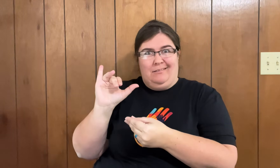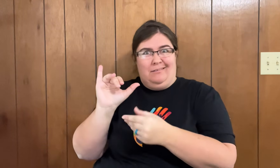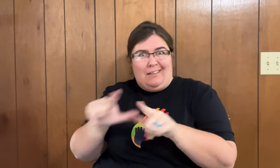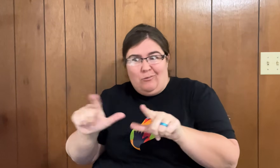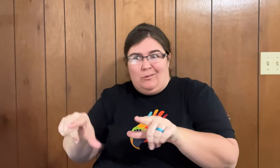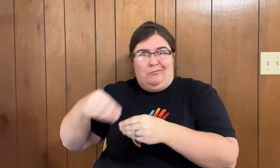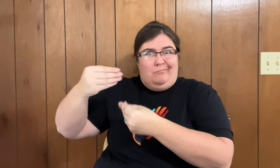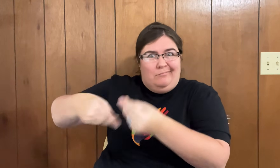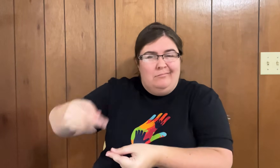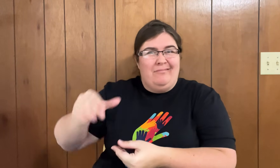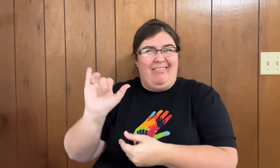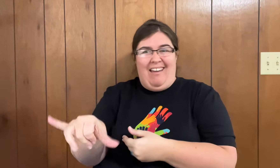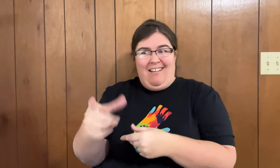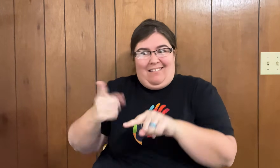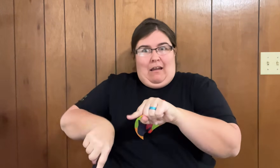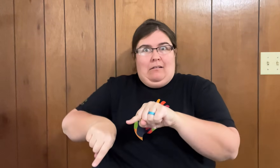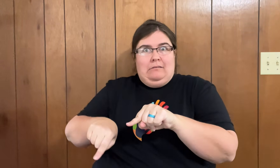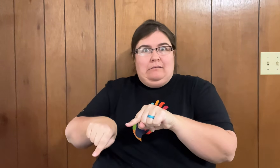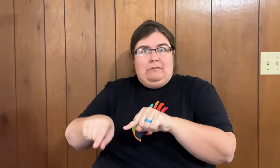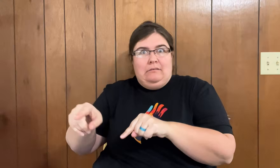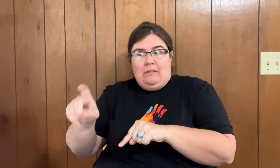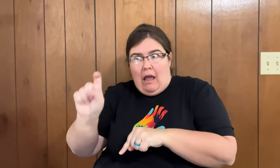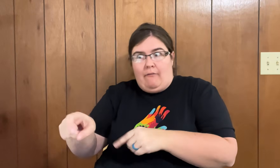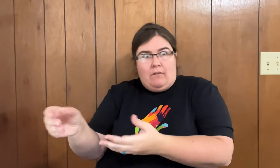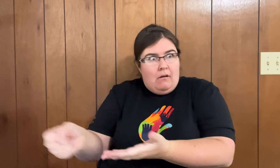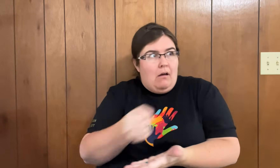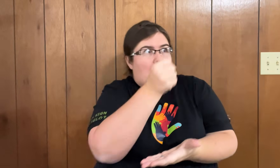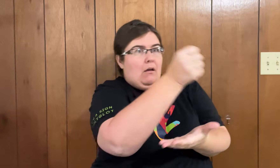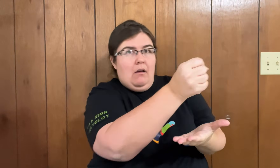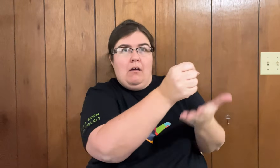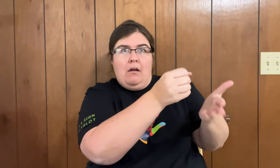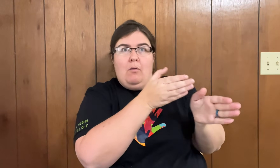linguistic heritage, because they have to prioritize their